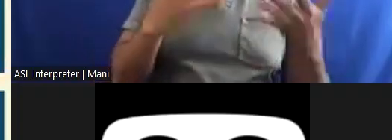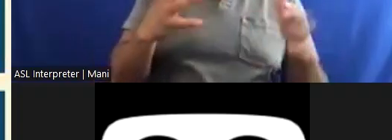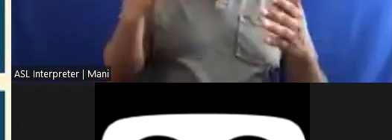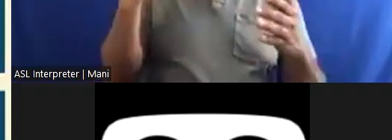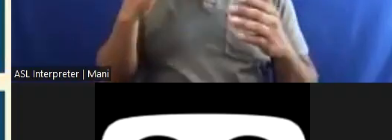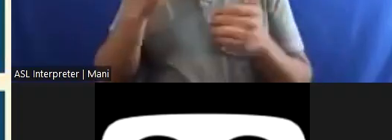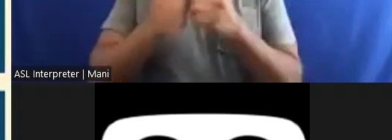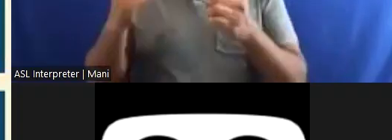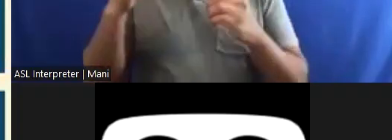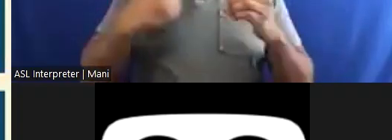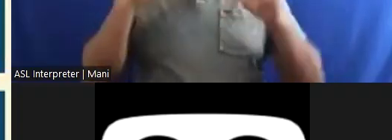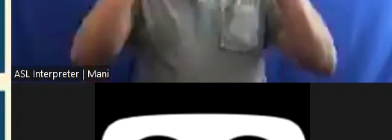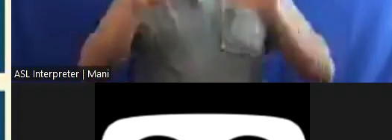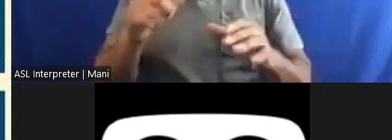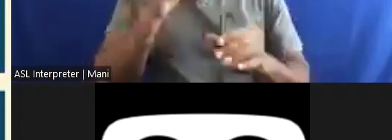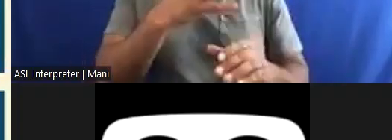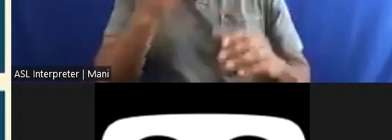and a wonderful rest of your week. Thank you.